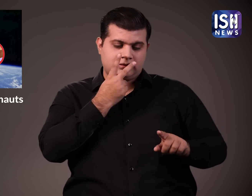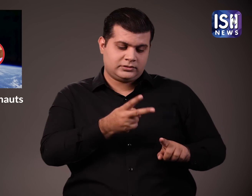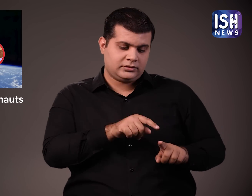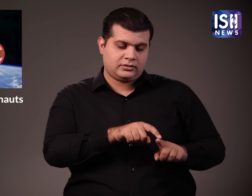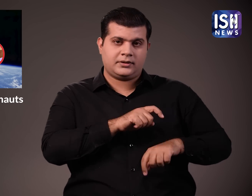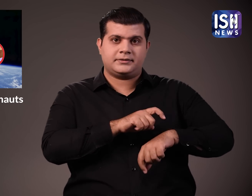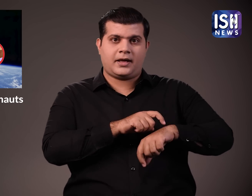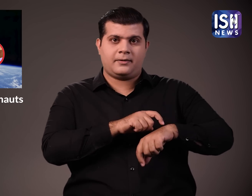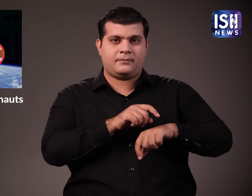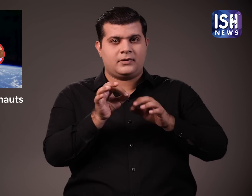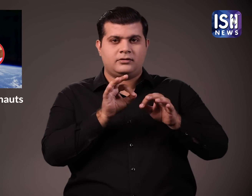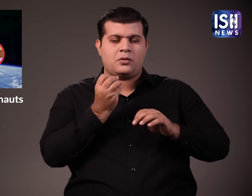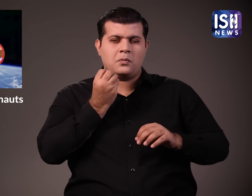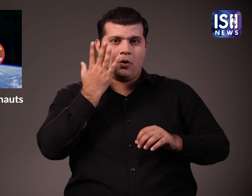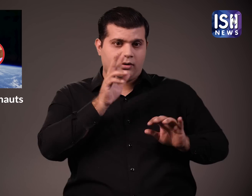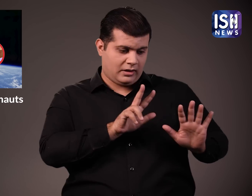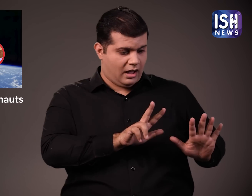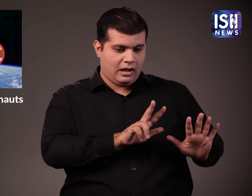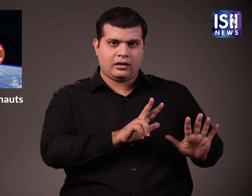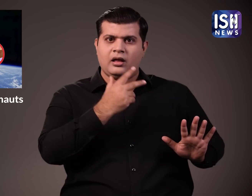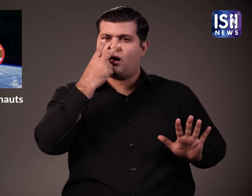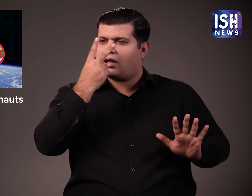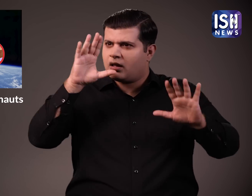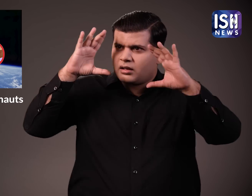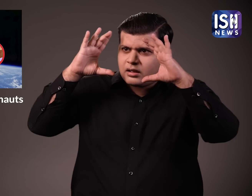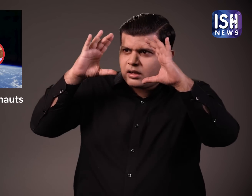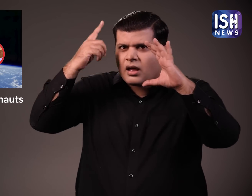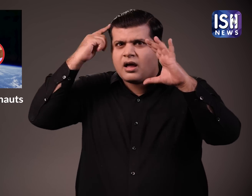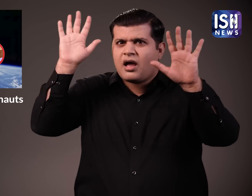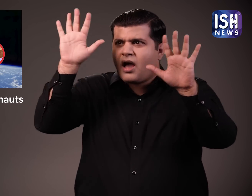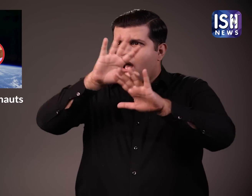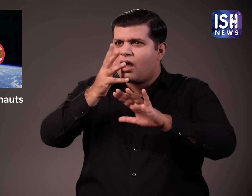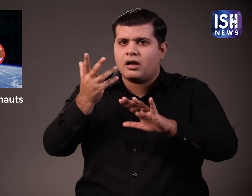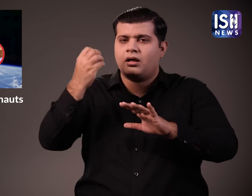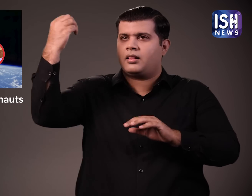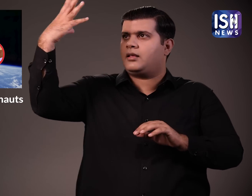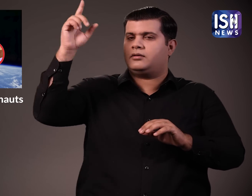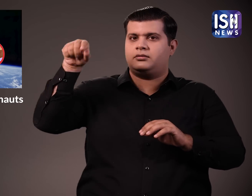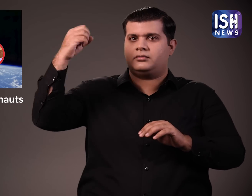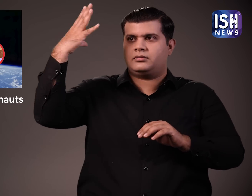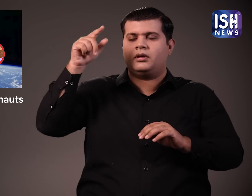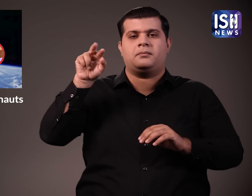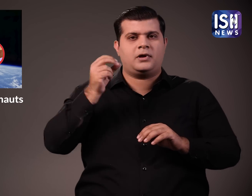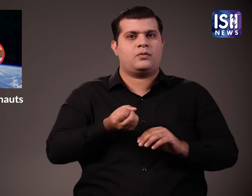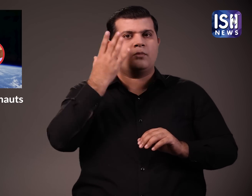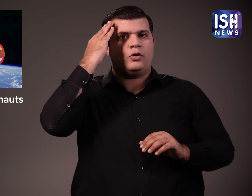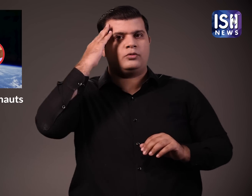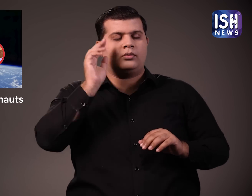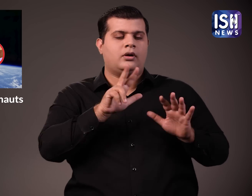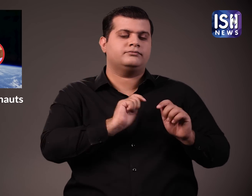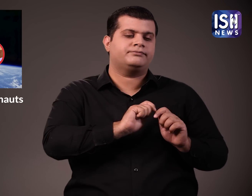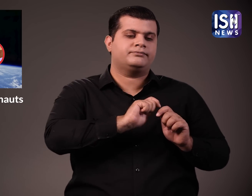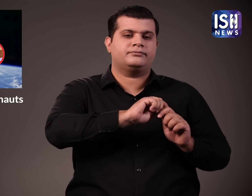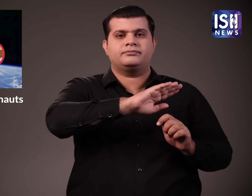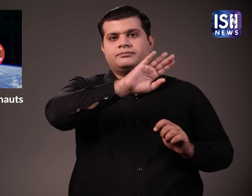When it is 8am, even if there is darkness outside, they have to get up and work in artificial light.